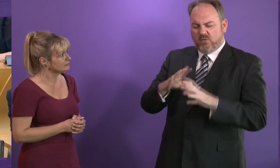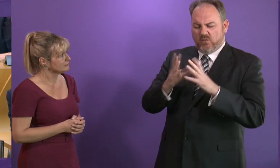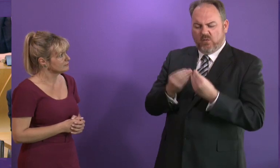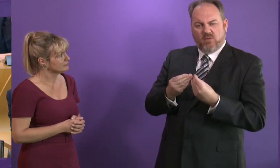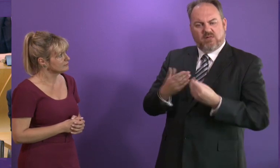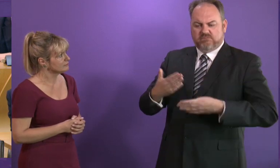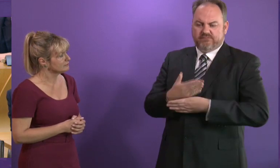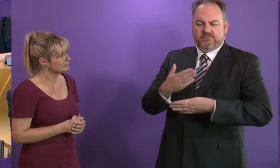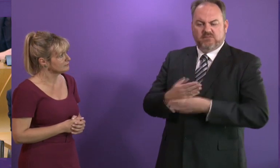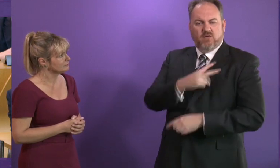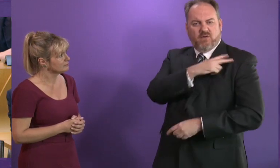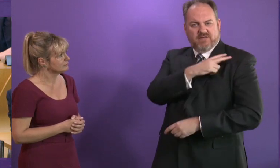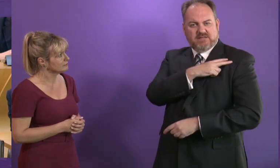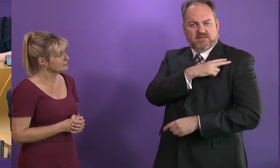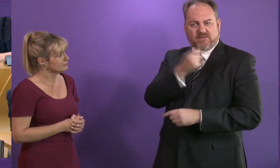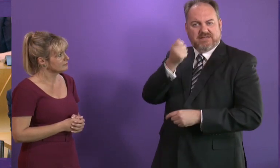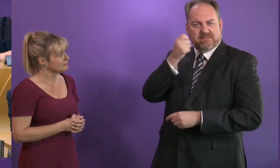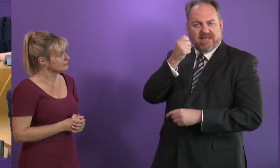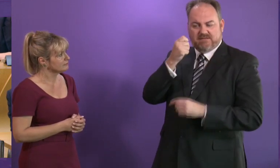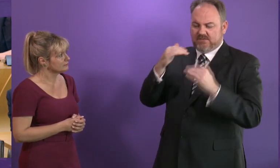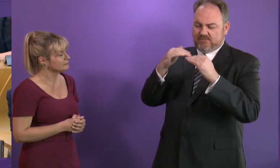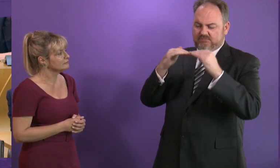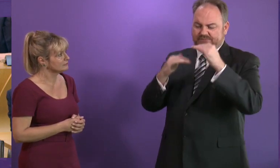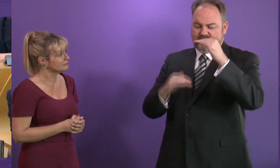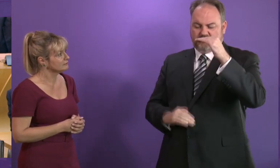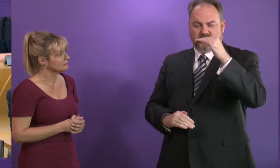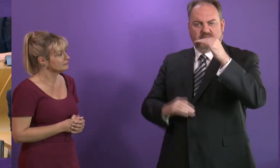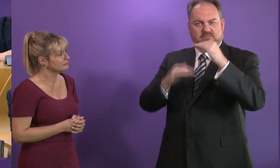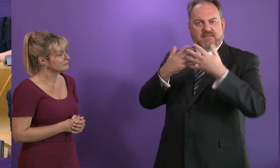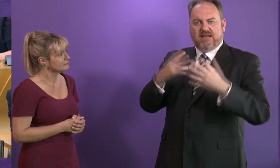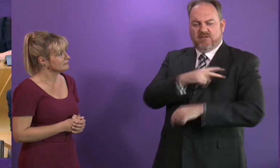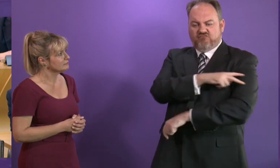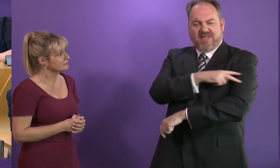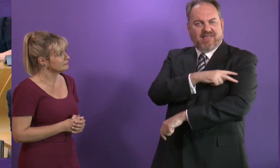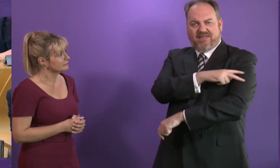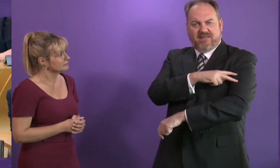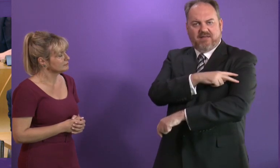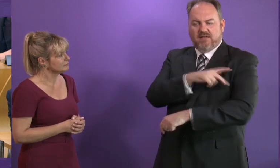Inspector and below is in the process of compilation and will be available prior to the introduction”.